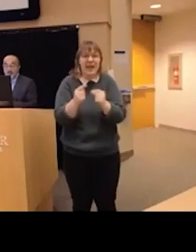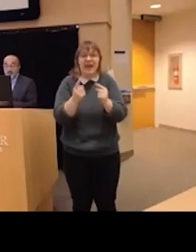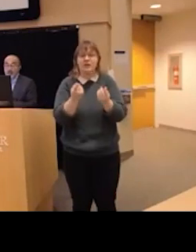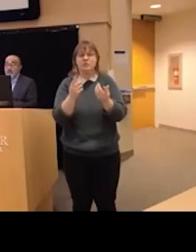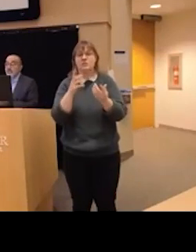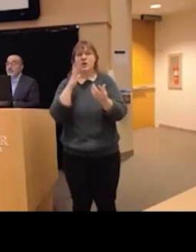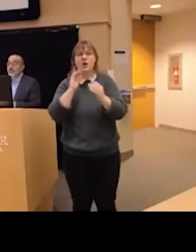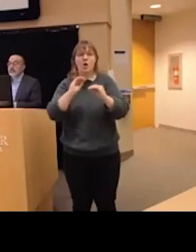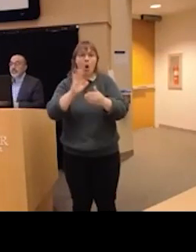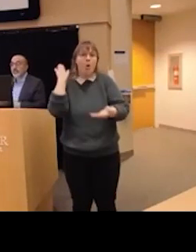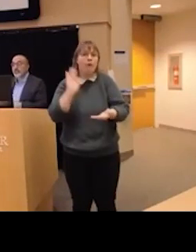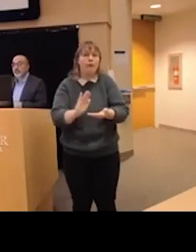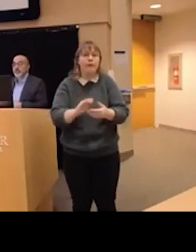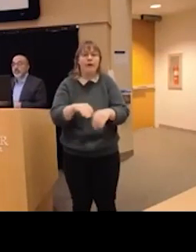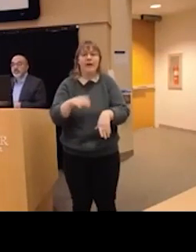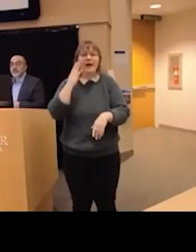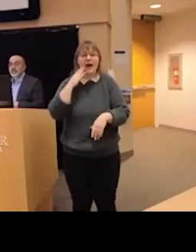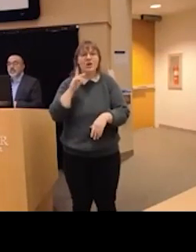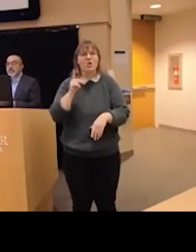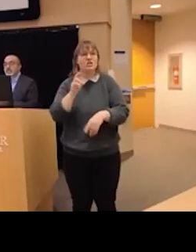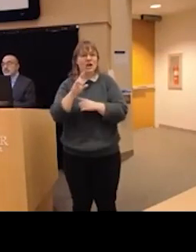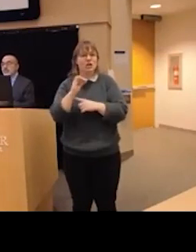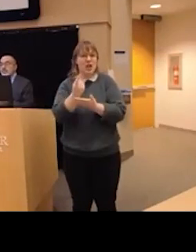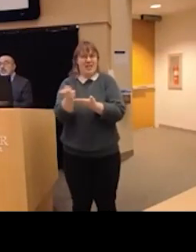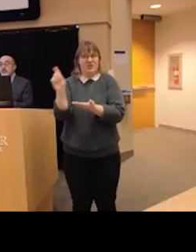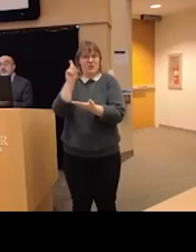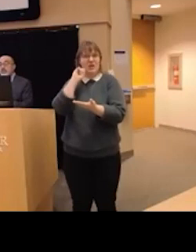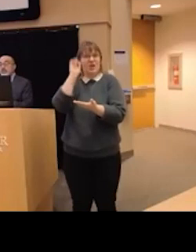uh so I know Dr G gave his Grand rounds last week and I'm just assuming he talked about all these